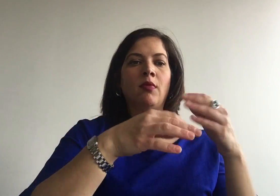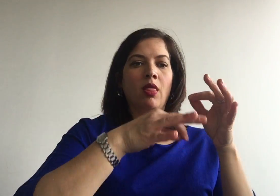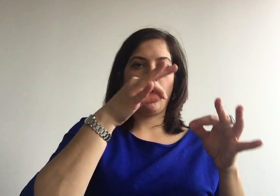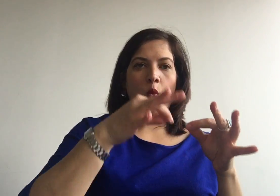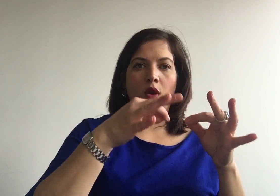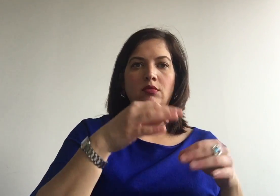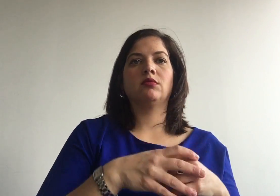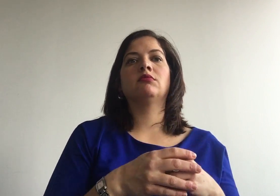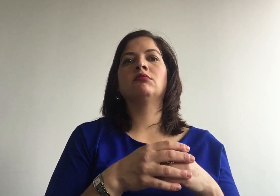the courts.